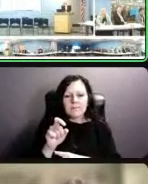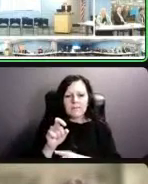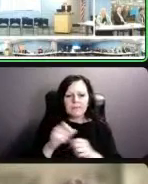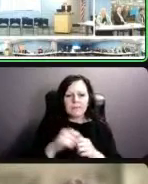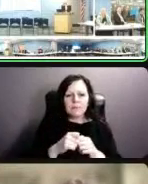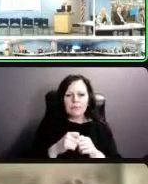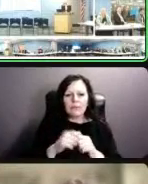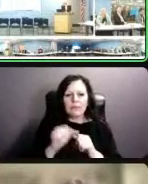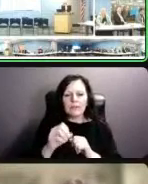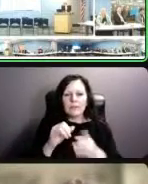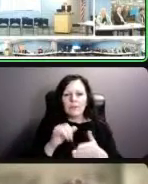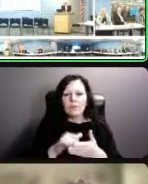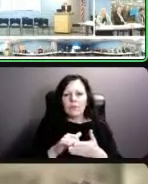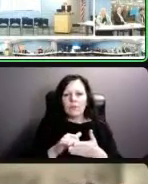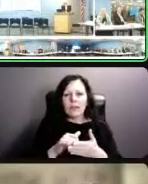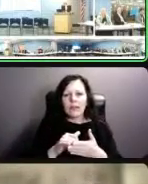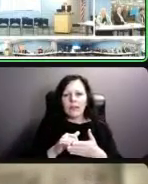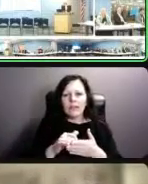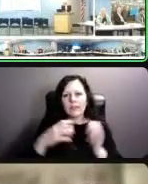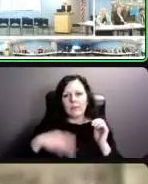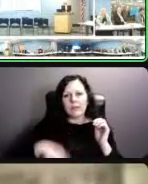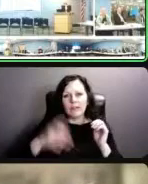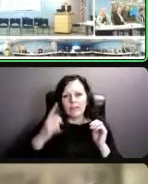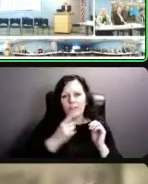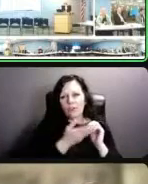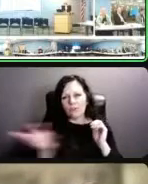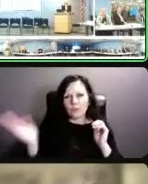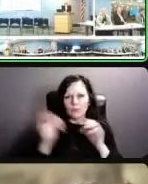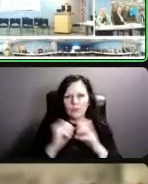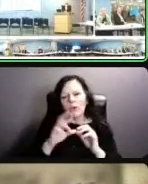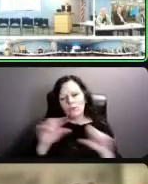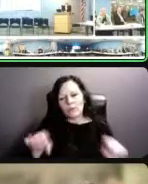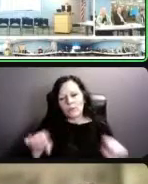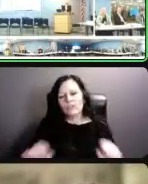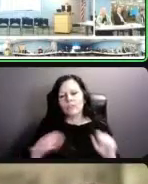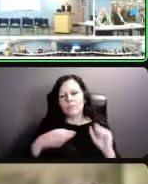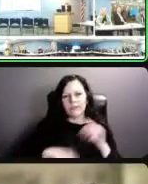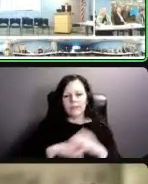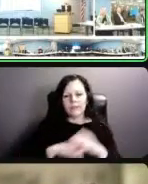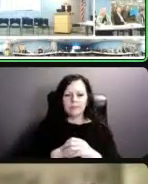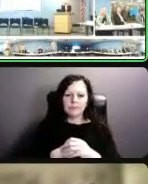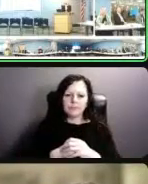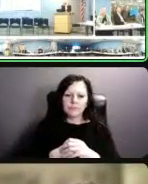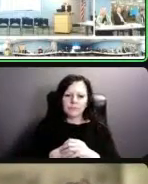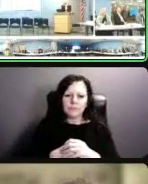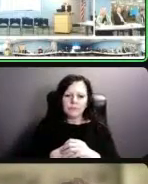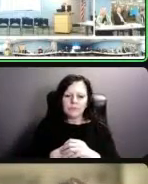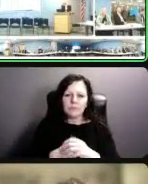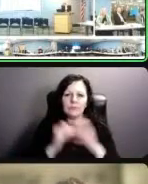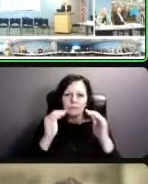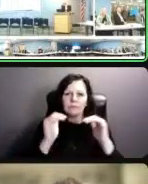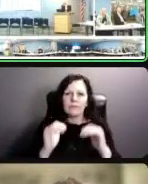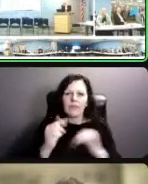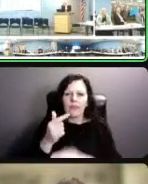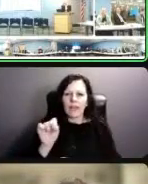IVERSITIES HAVE TAX LE THIS FOR THIS SPIFIC PURPOSE